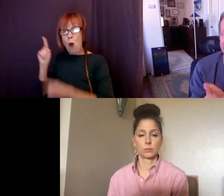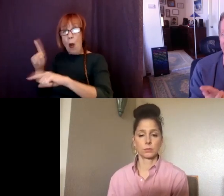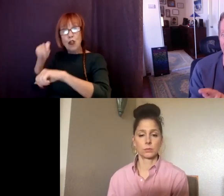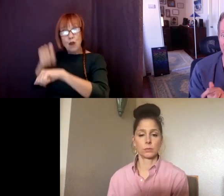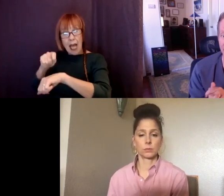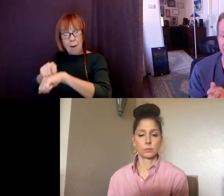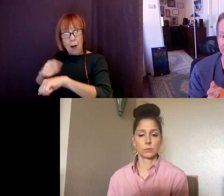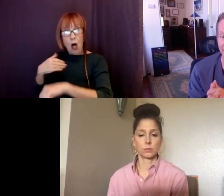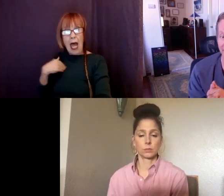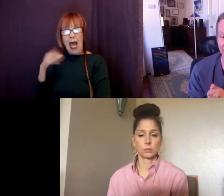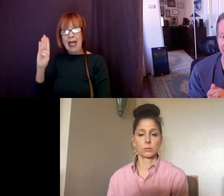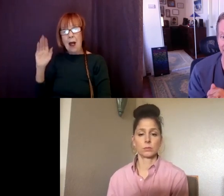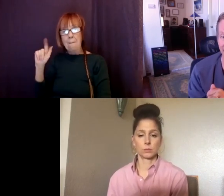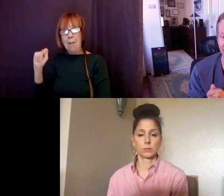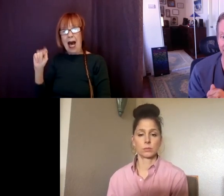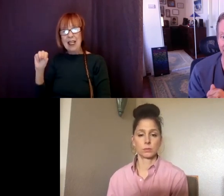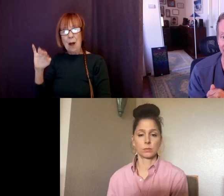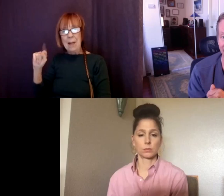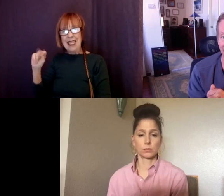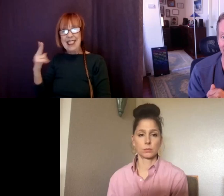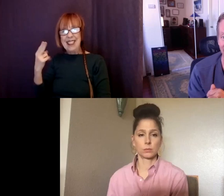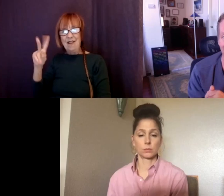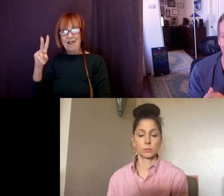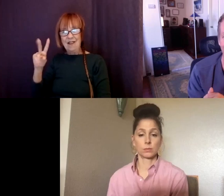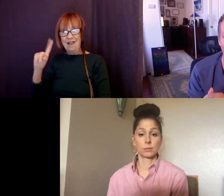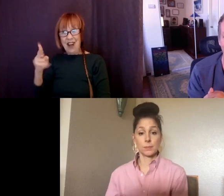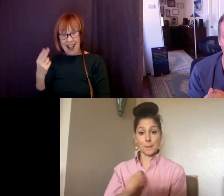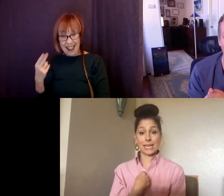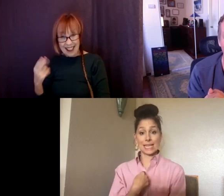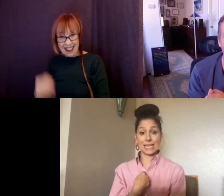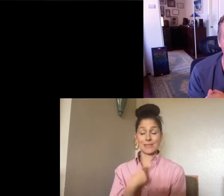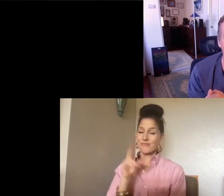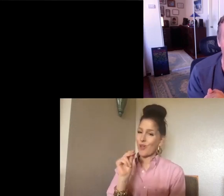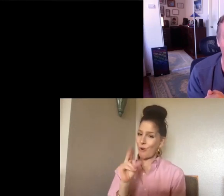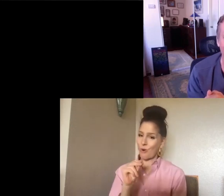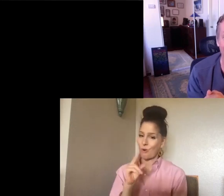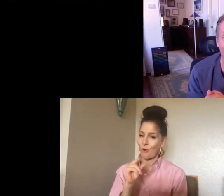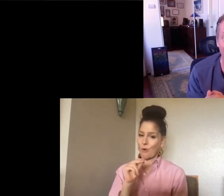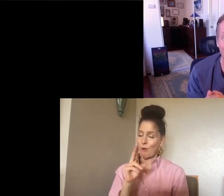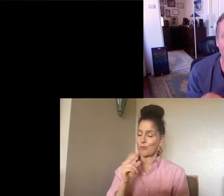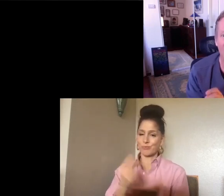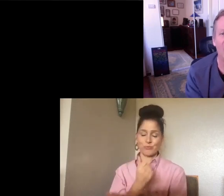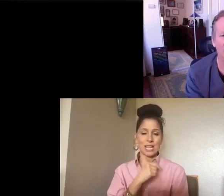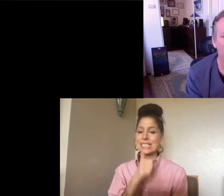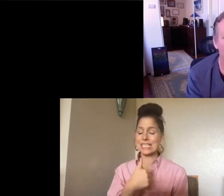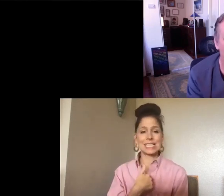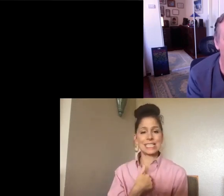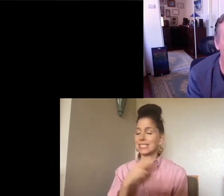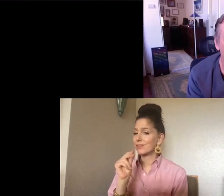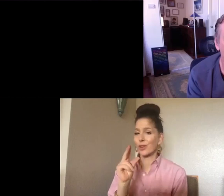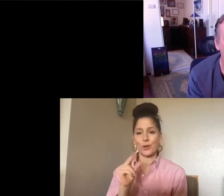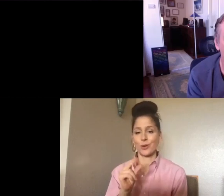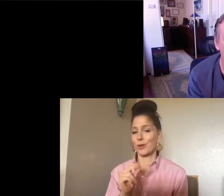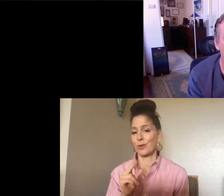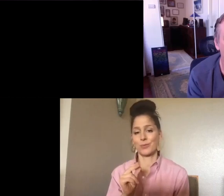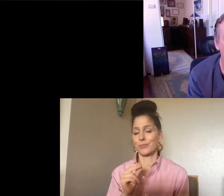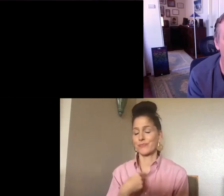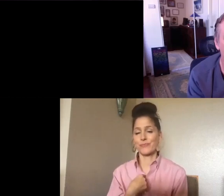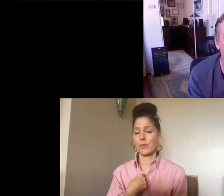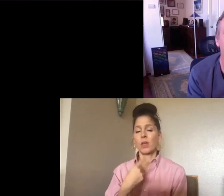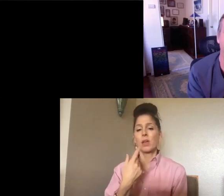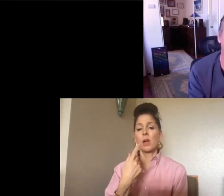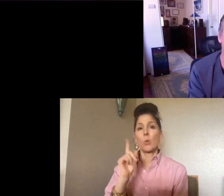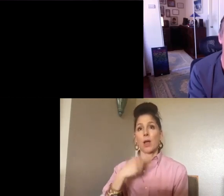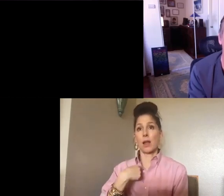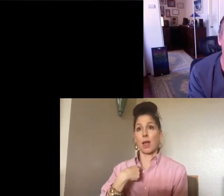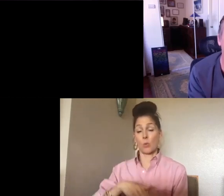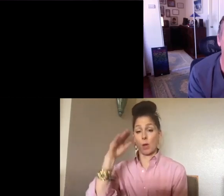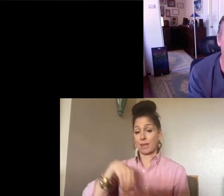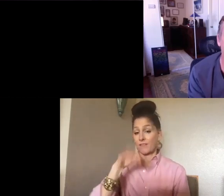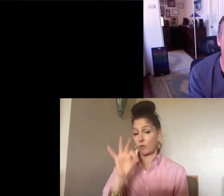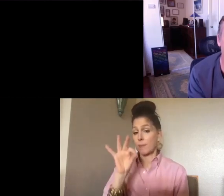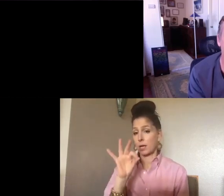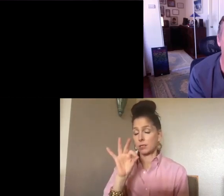SHOSHANNAH - Me, oh no. I didn't get that. No, when I was growing up in Fremont,